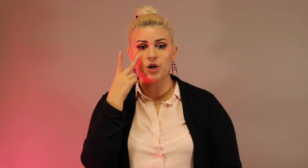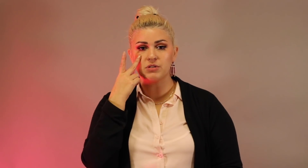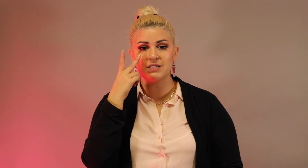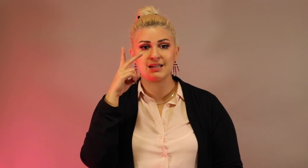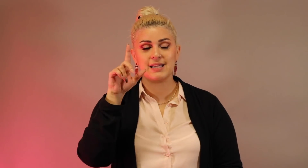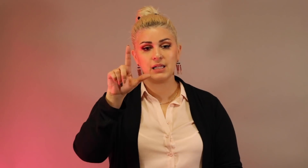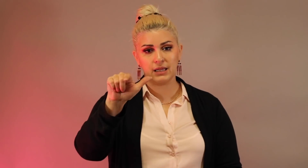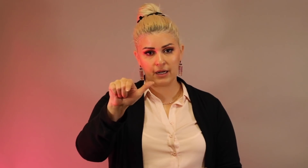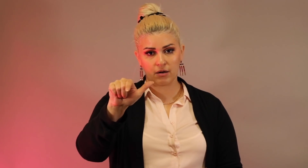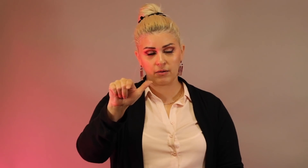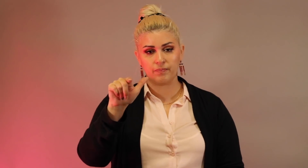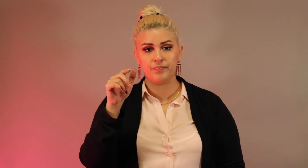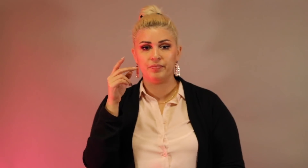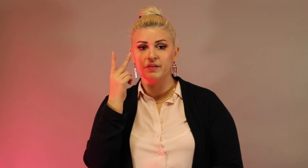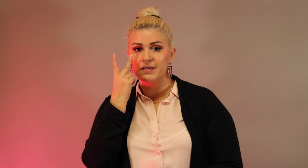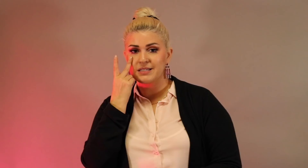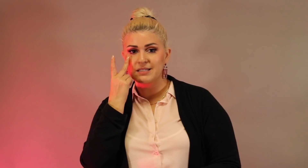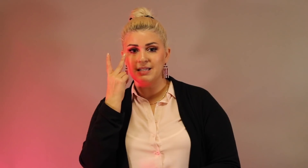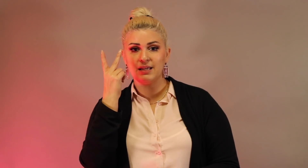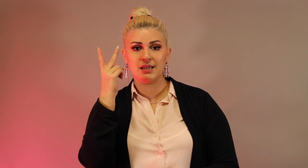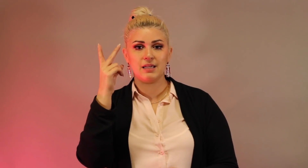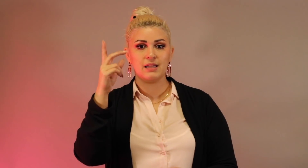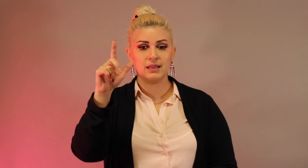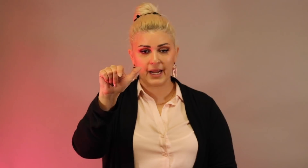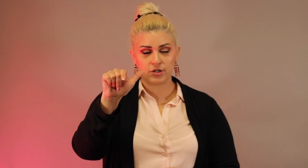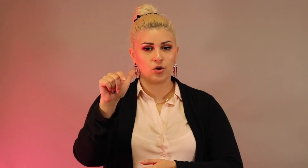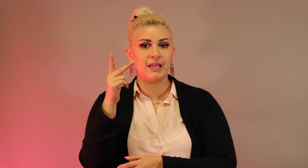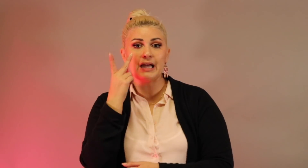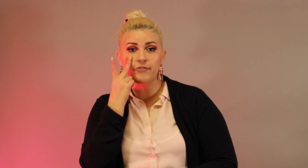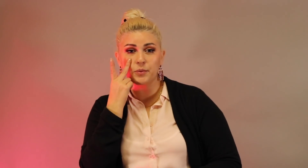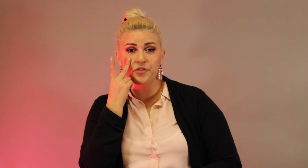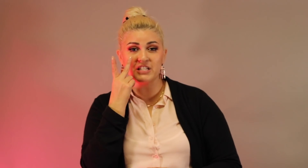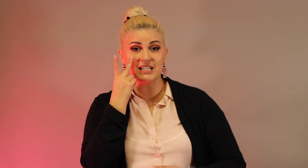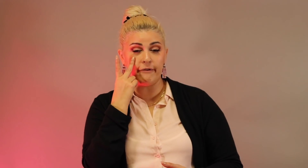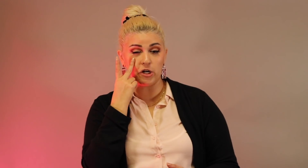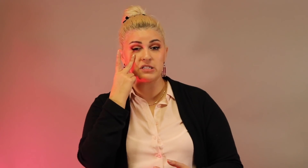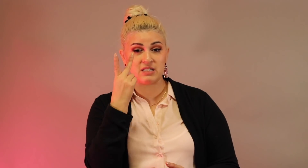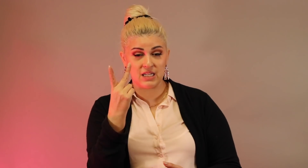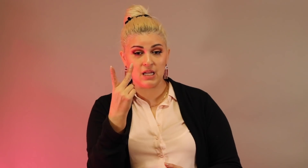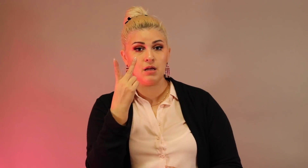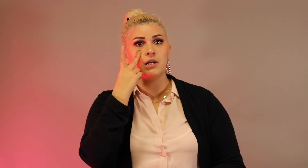You just go, see later, see later. So get comfortable with this sign first, see,